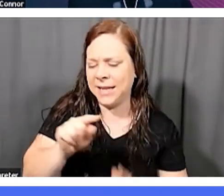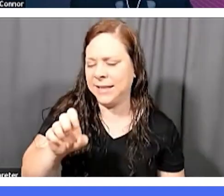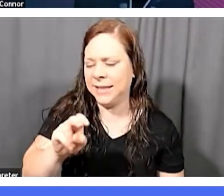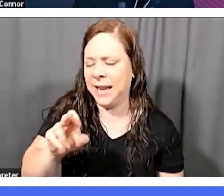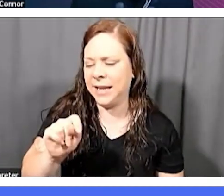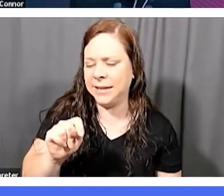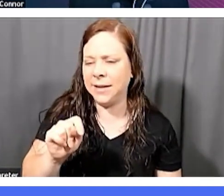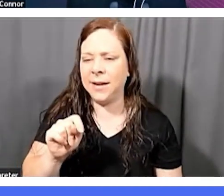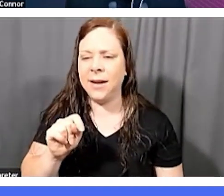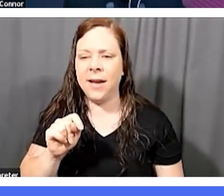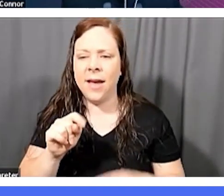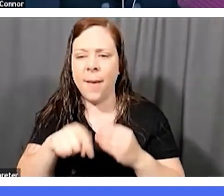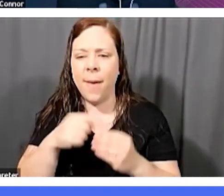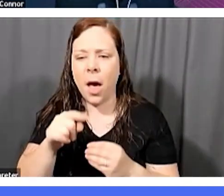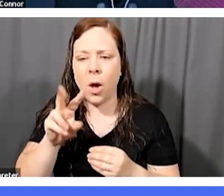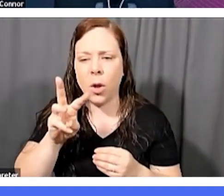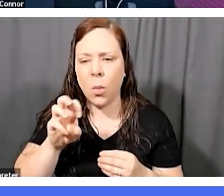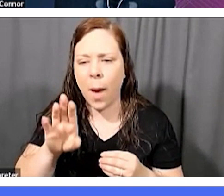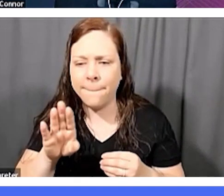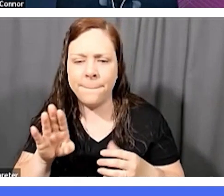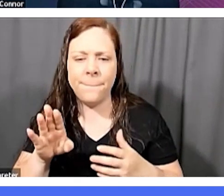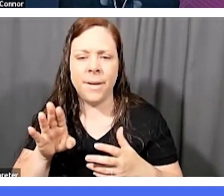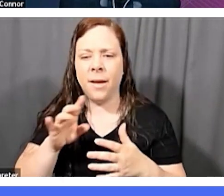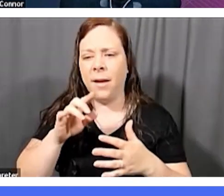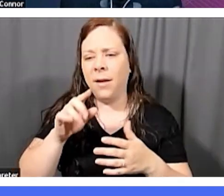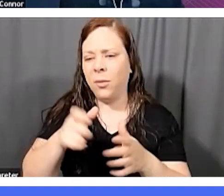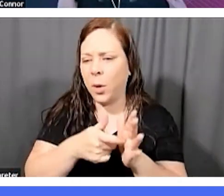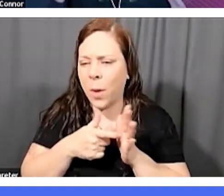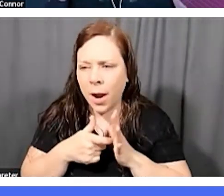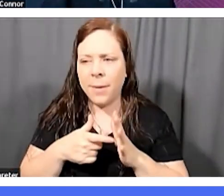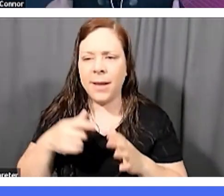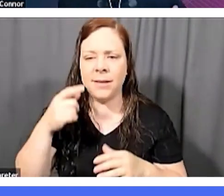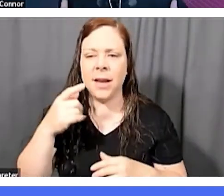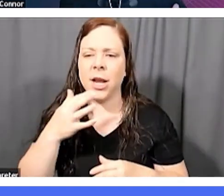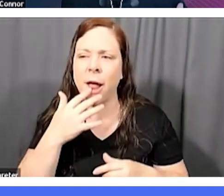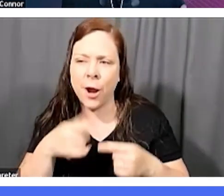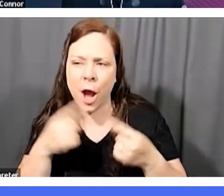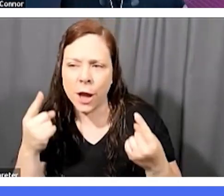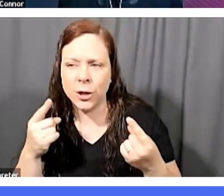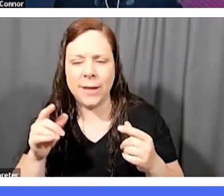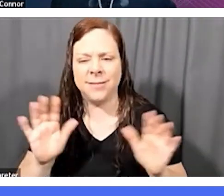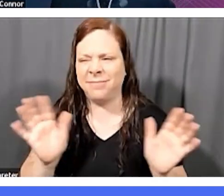because isn't everybody curious about color? No, they're curious about it only to the extent